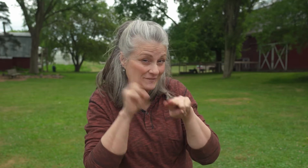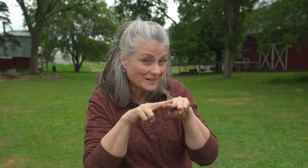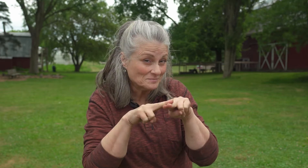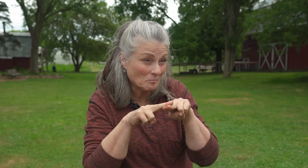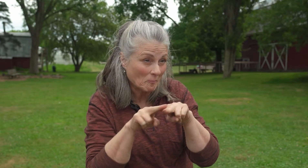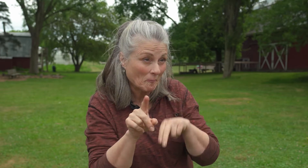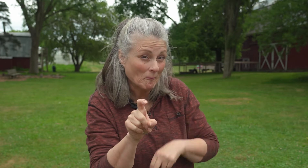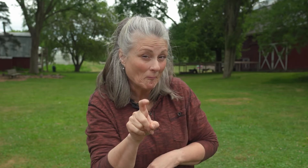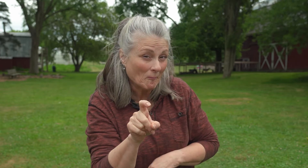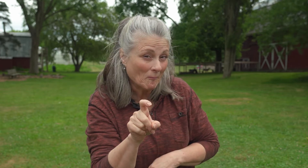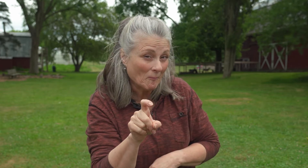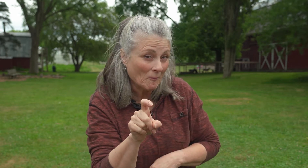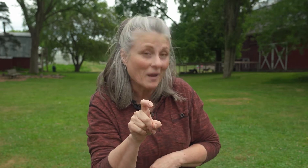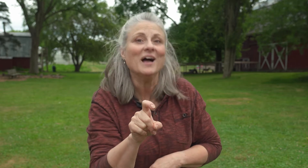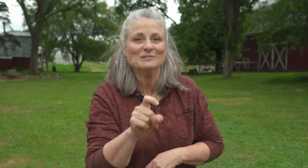Are you ready to have a lot of fun this week?